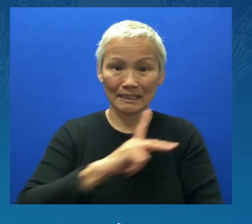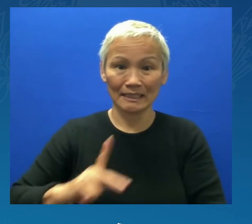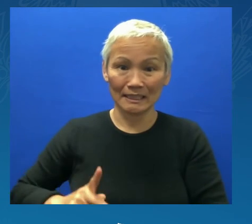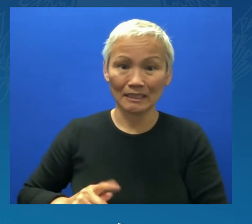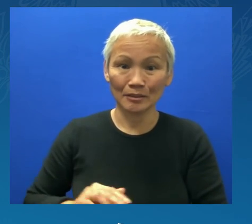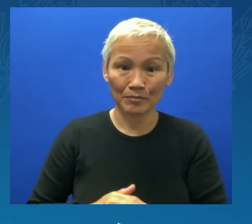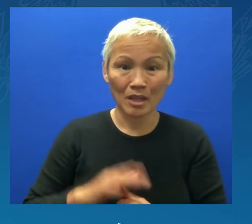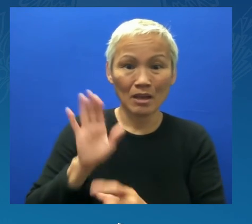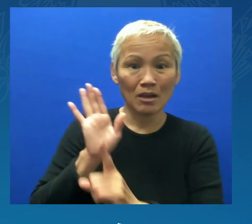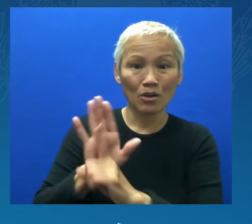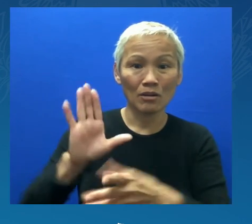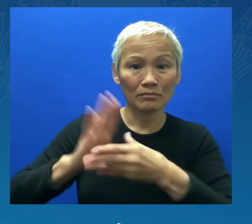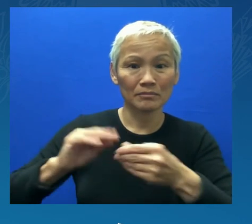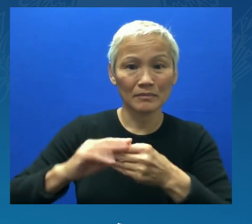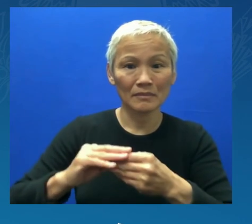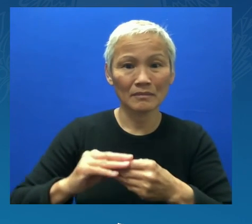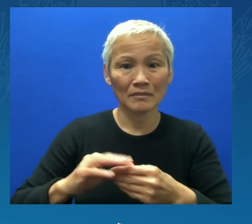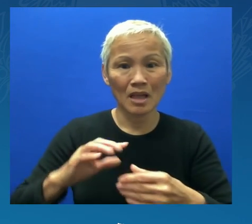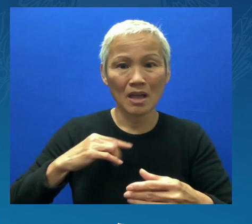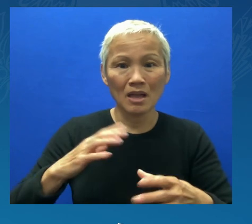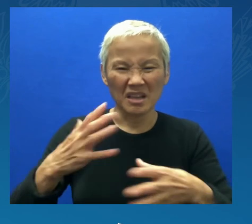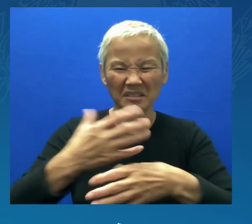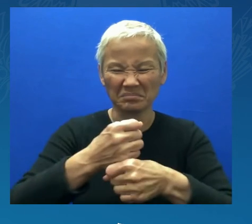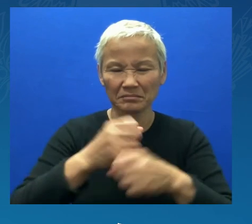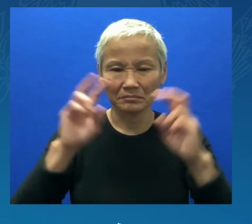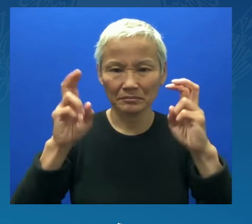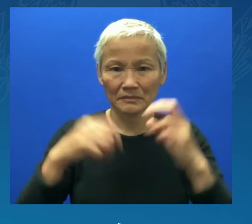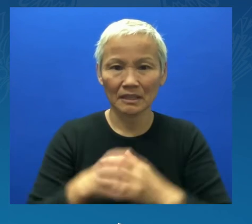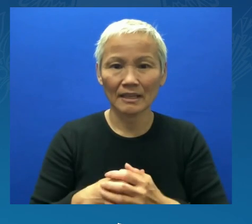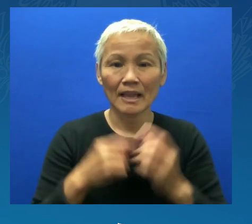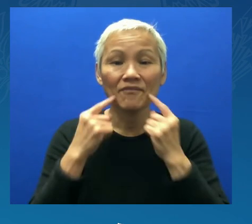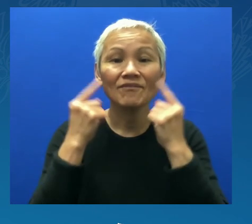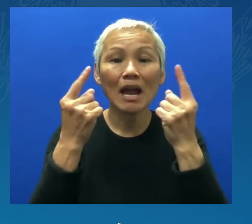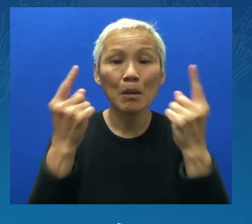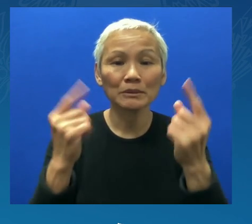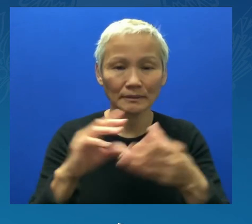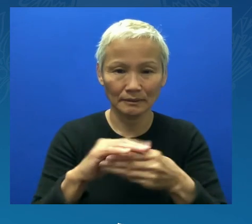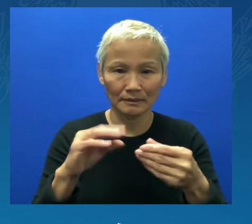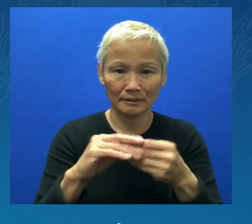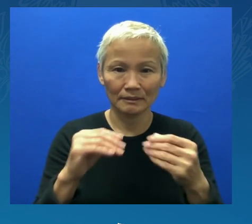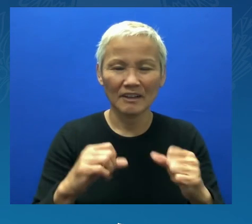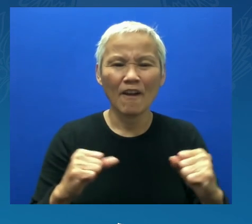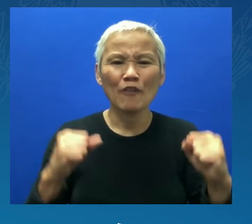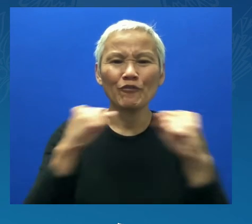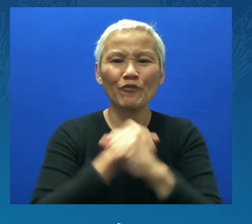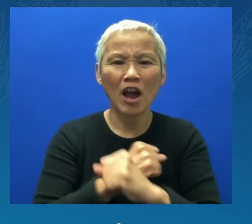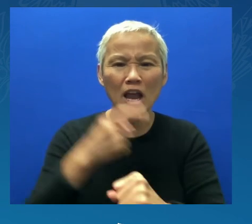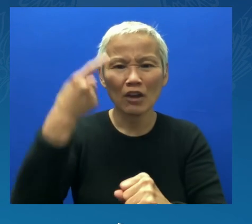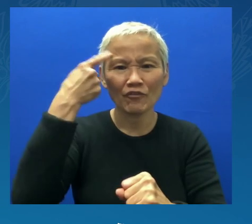Coretta Scott King famously said the fight for civil rights -- which is the fight for justice, which is the fight for equality,